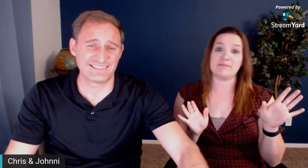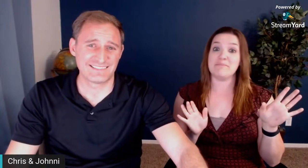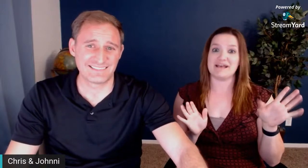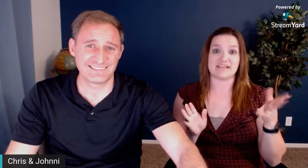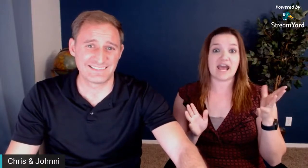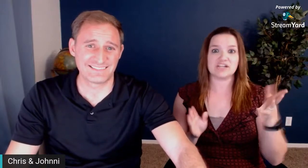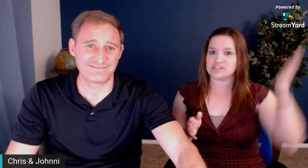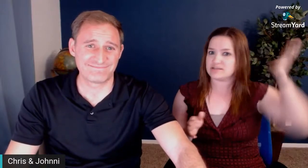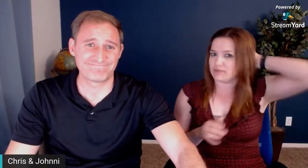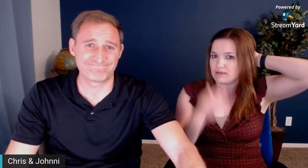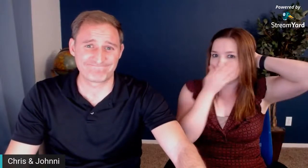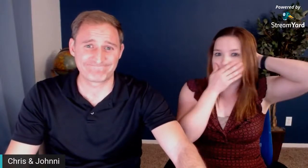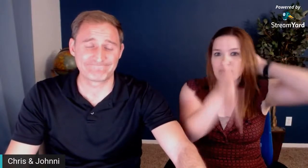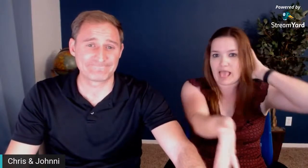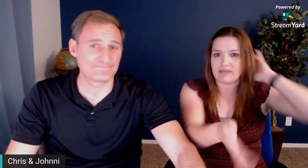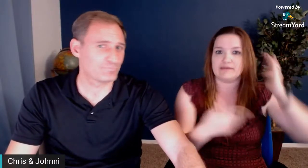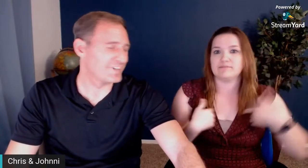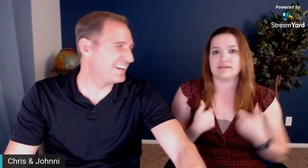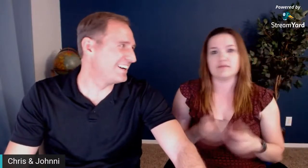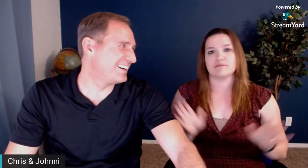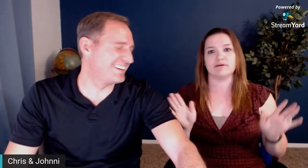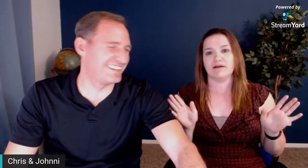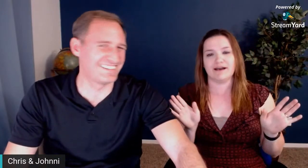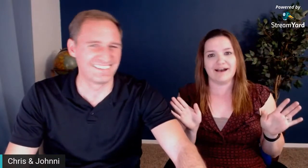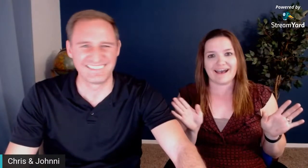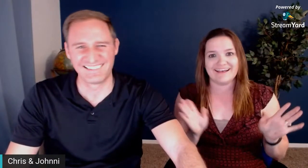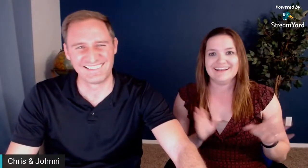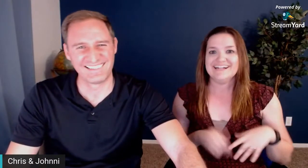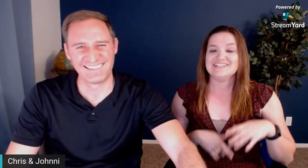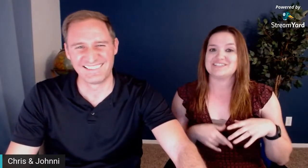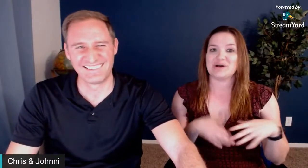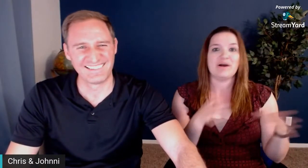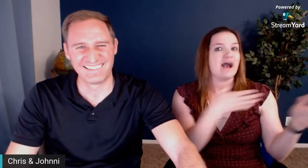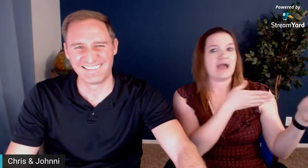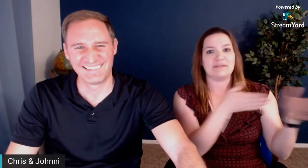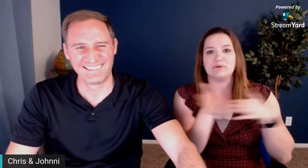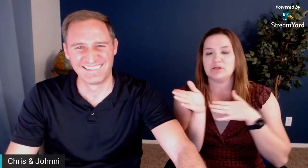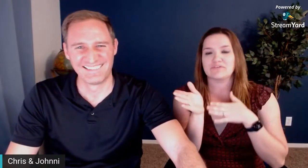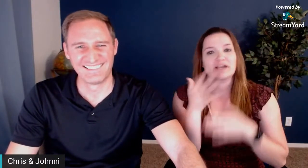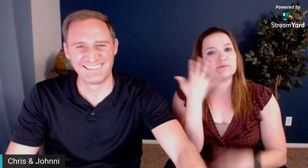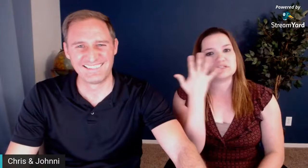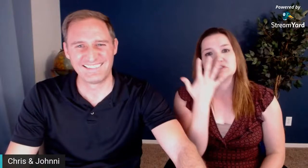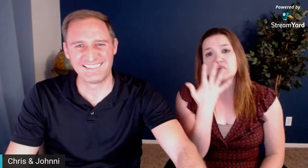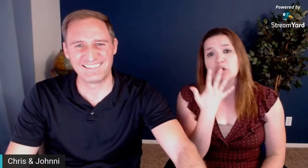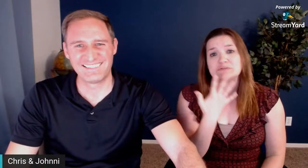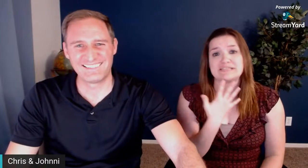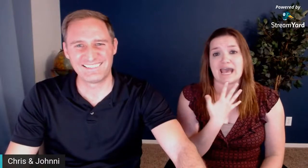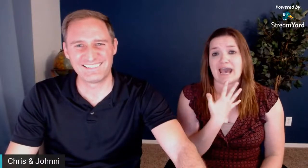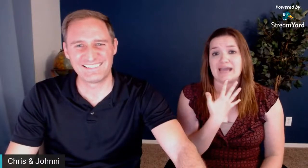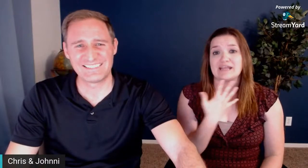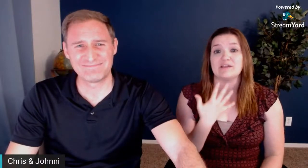been a mess had she [ __ ] but but it would have been dude so i had to pull over it was so sad and